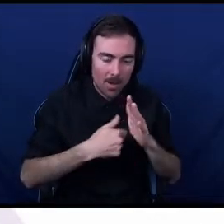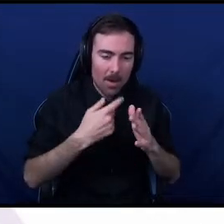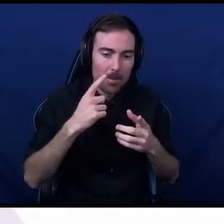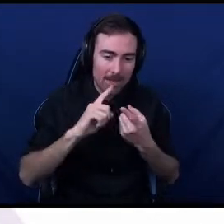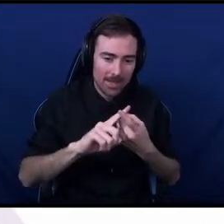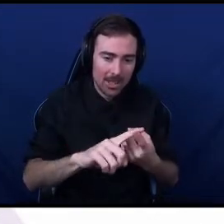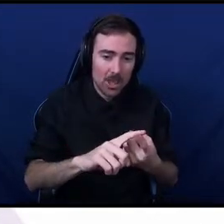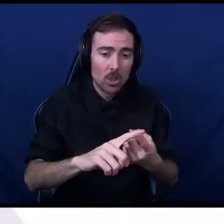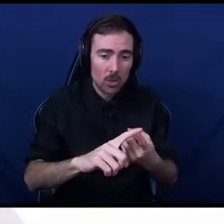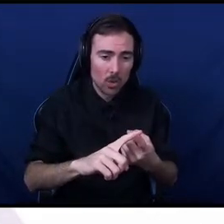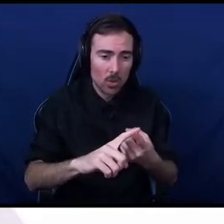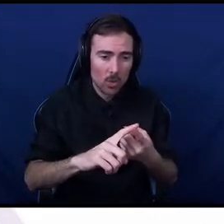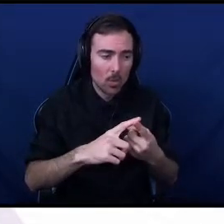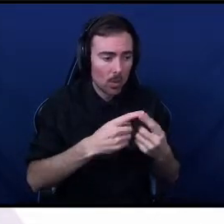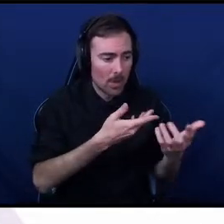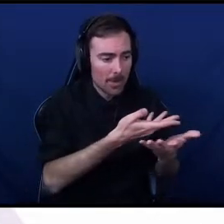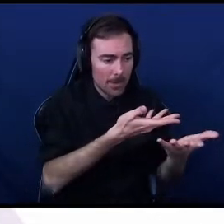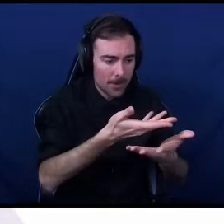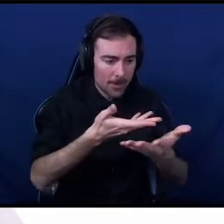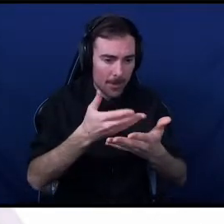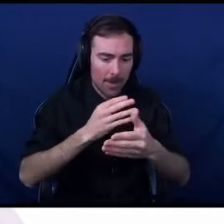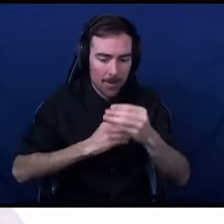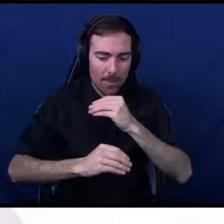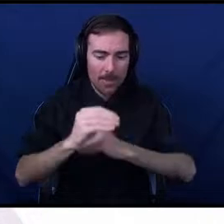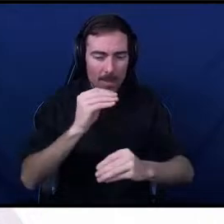continue to build our empathy muscles. Can I just add one